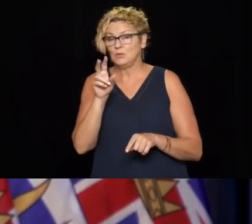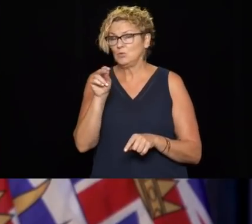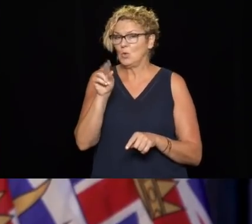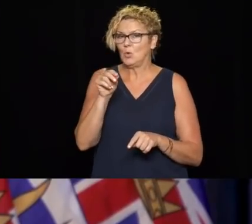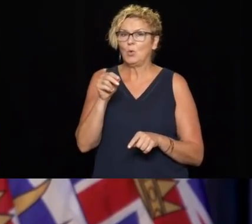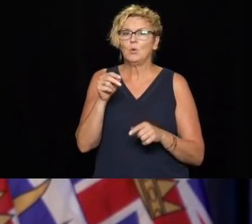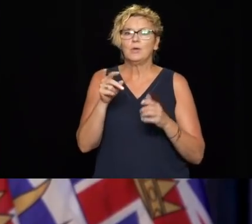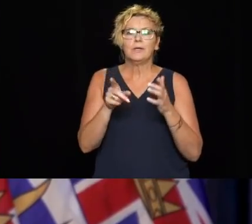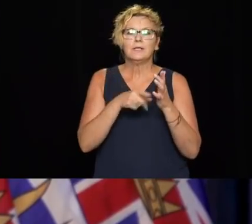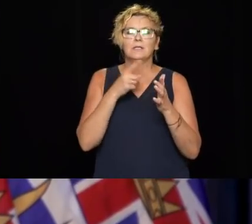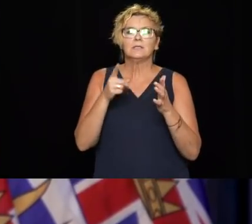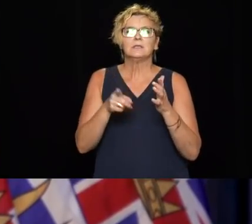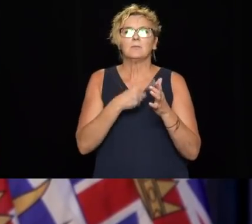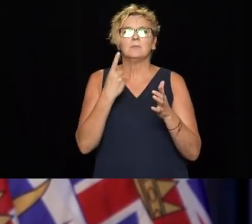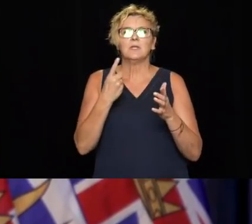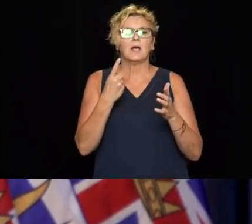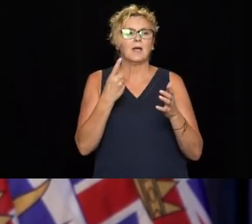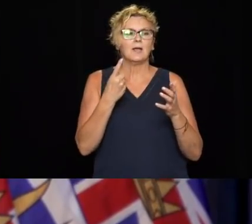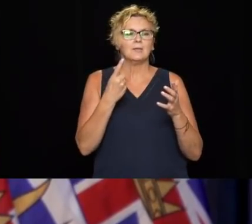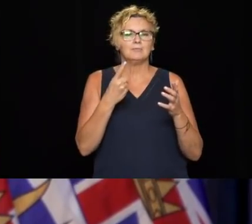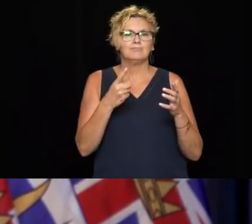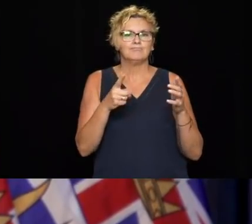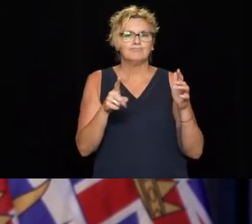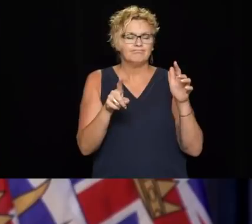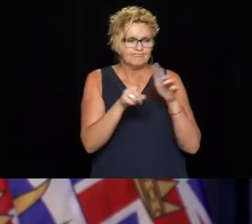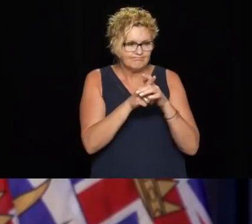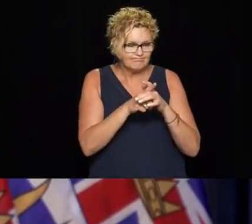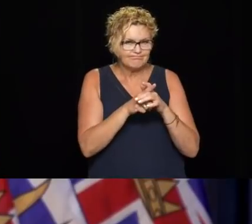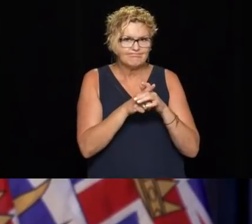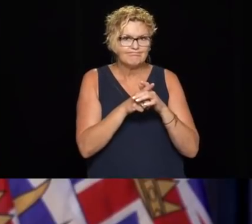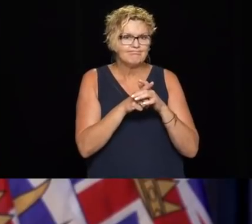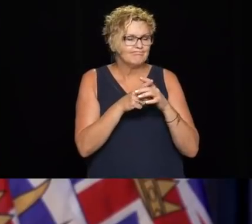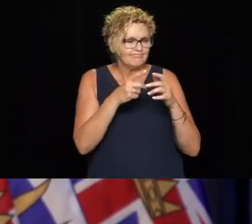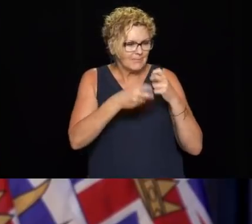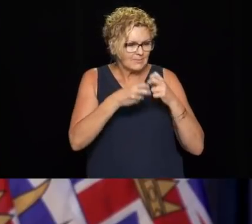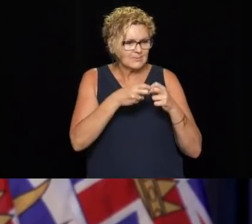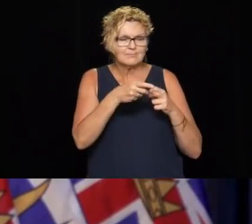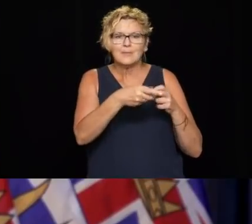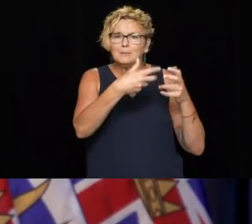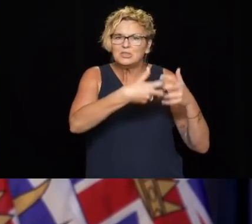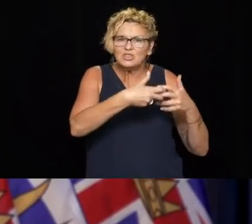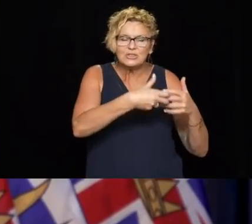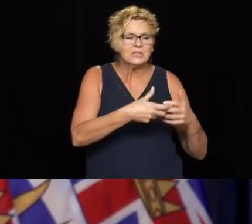I say there is a bit of a day by day, it changes a little bit because there are some